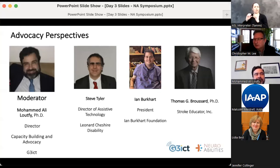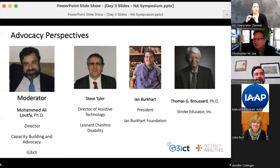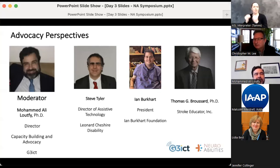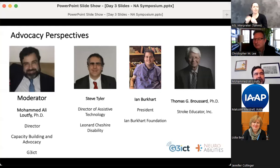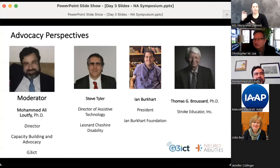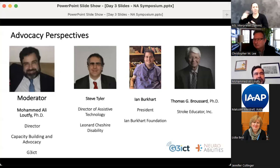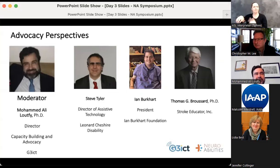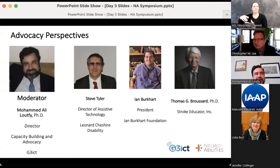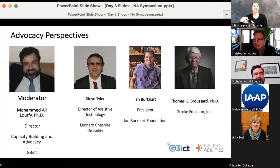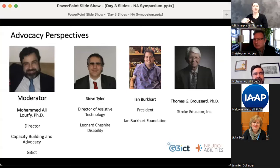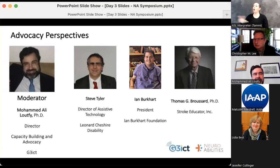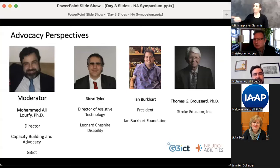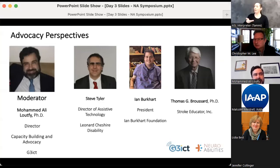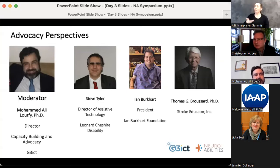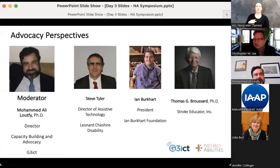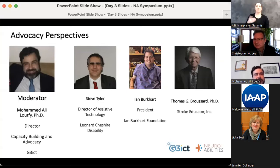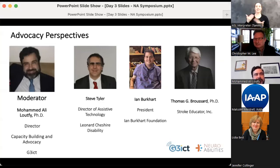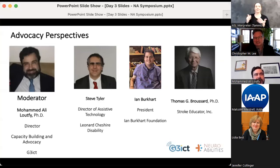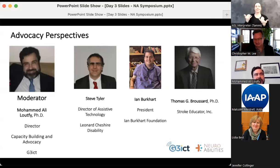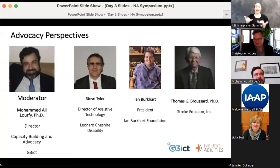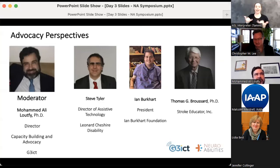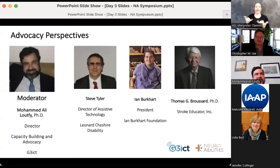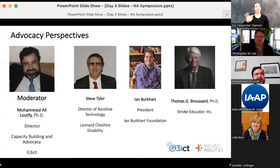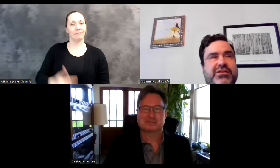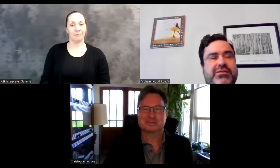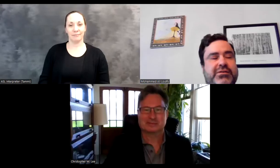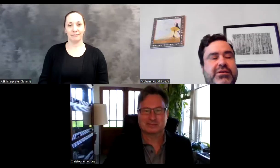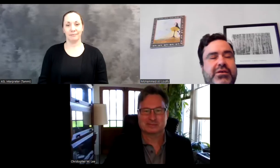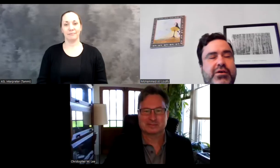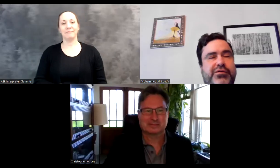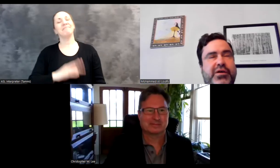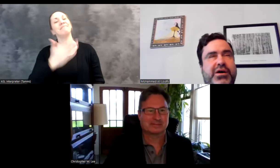experiences with social violence and disability advocacy